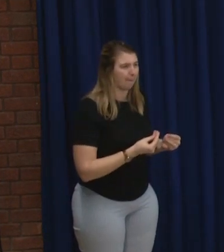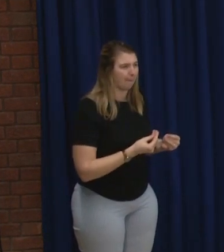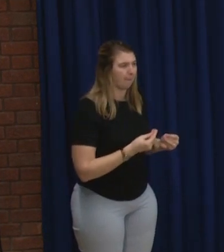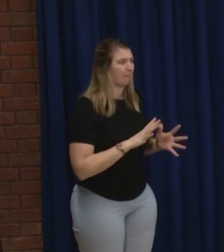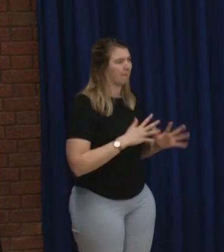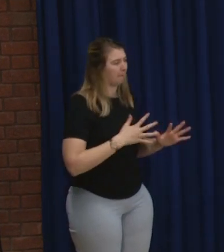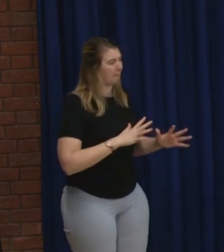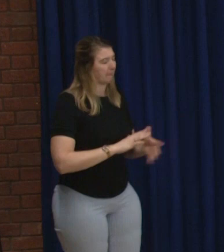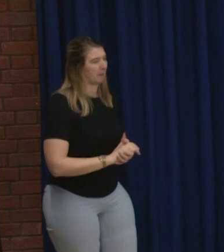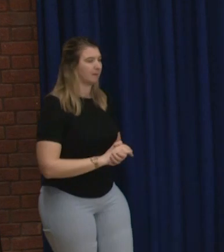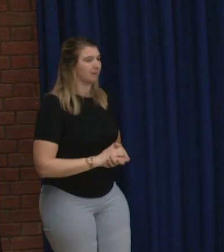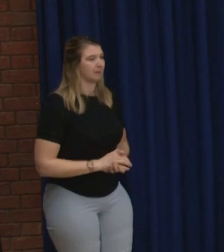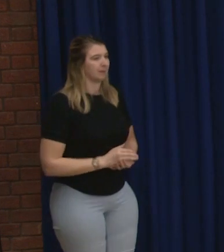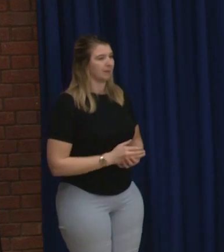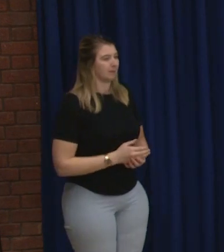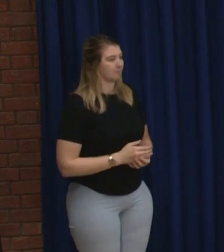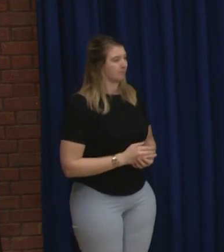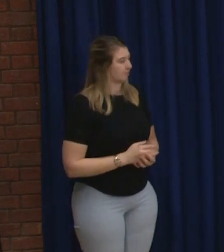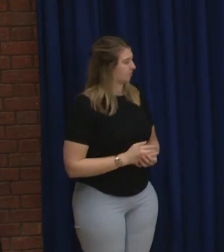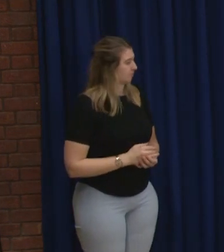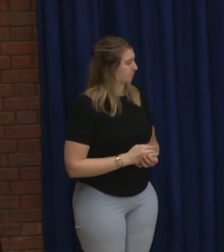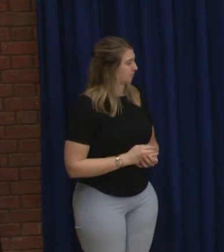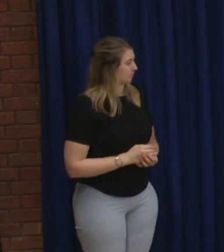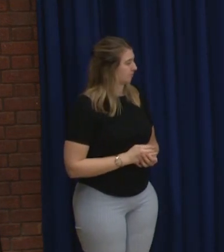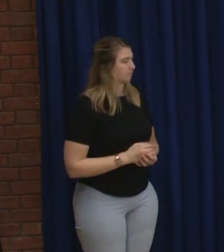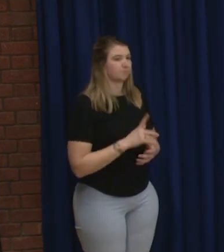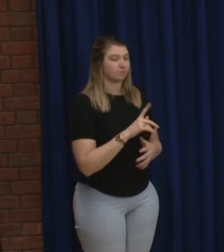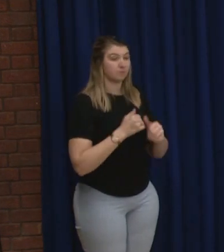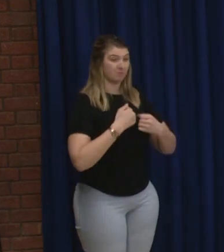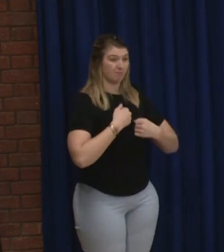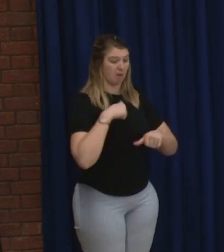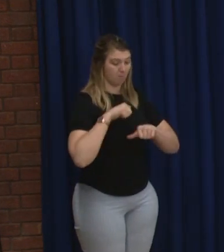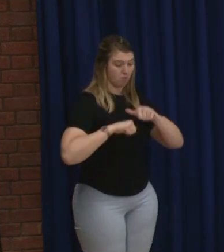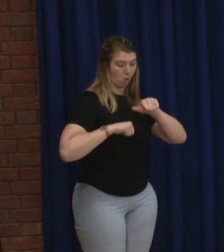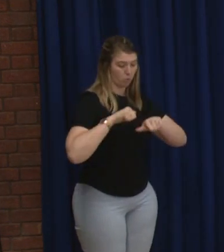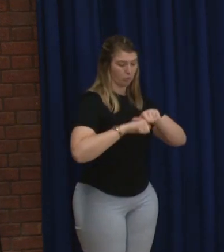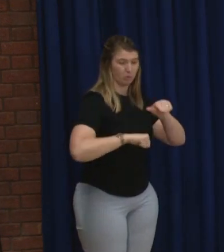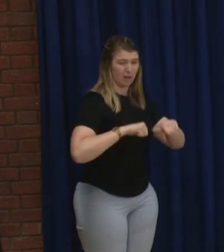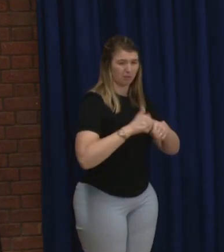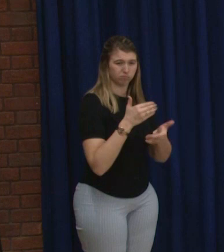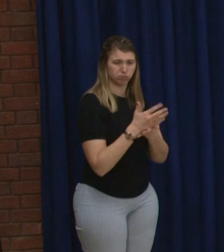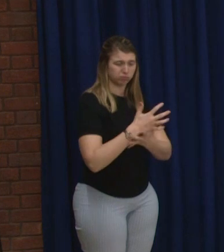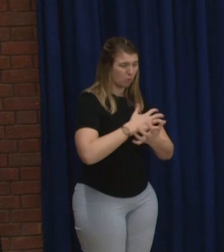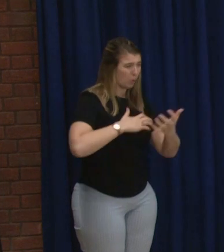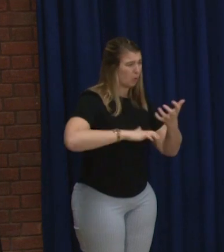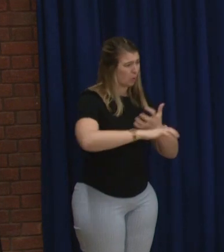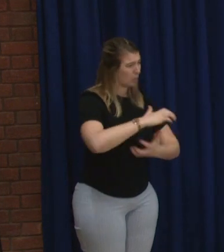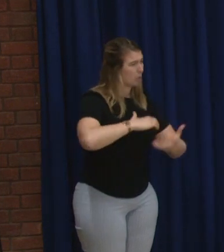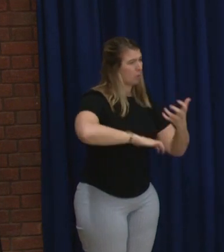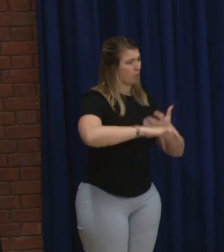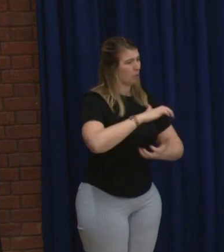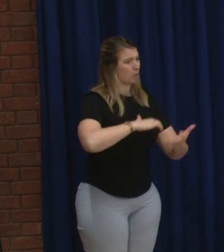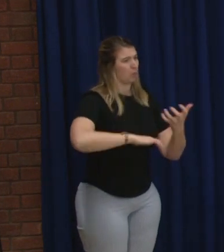There we go the process has been so complicated for me, because I didn't know I was dyslexic,